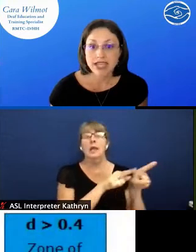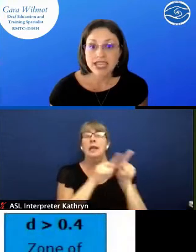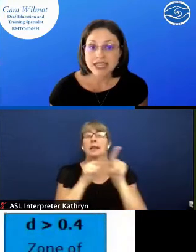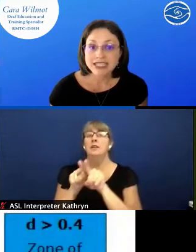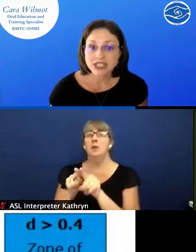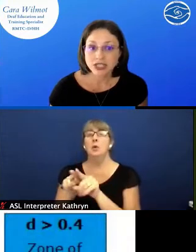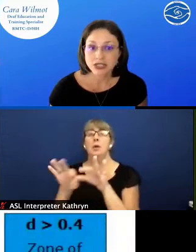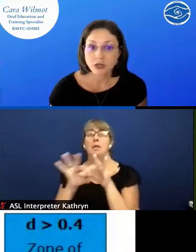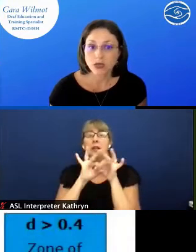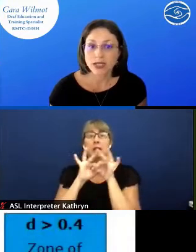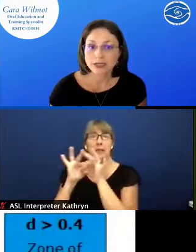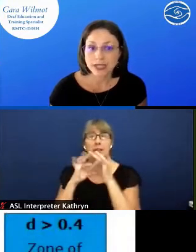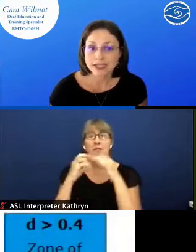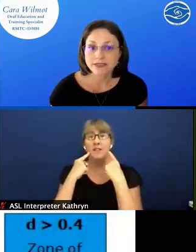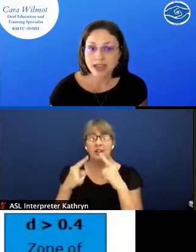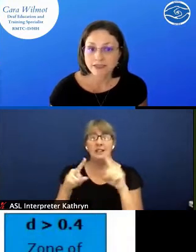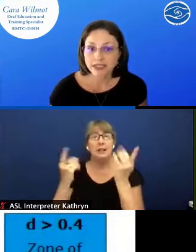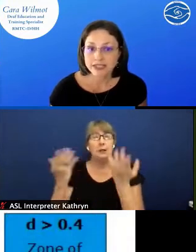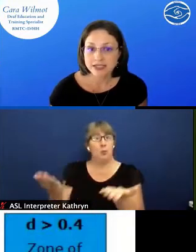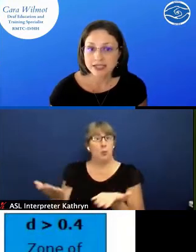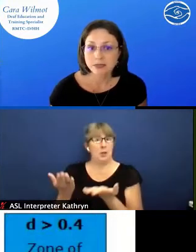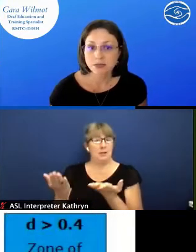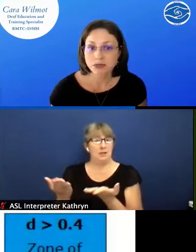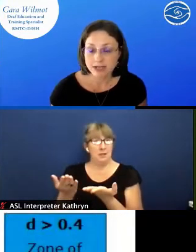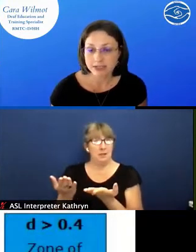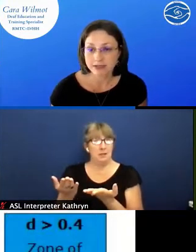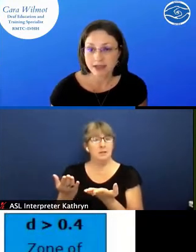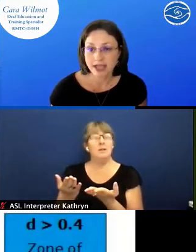In addition, when collective efficacy is present